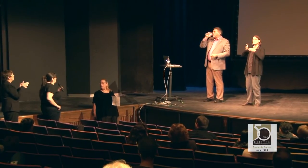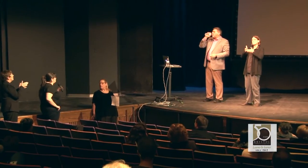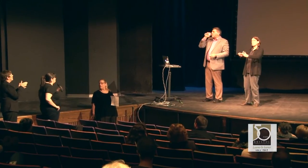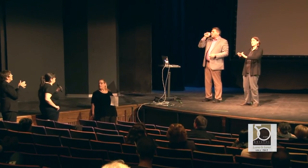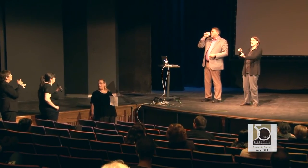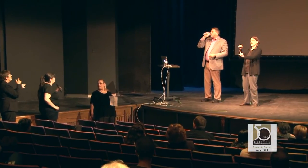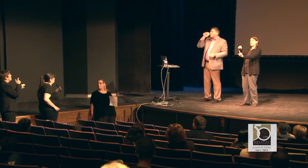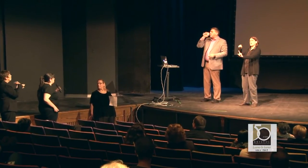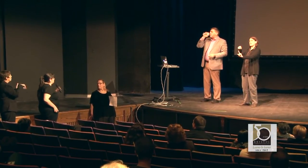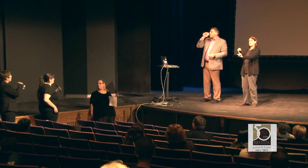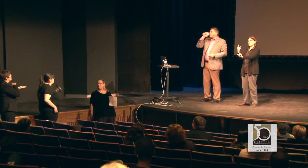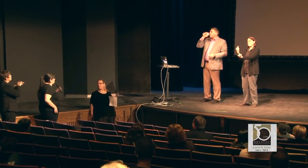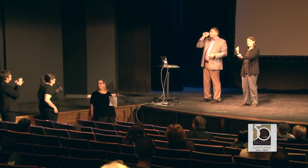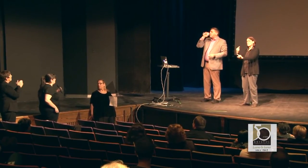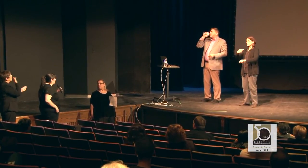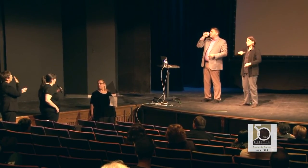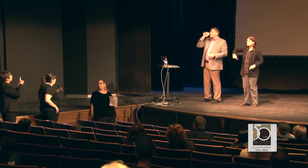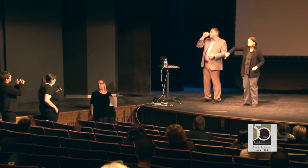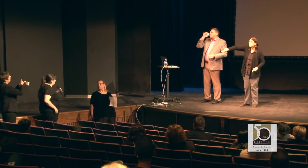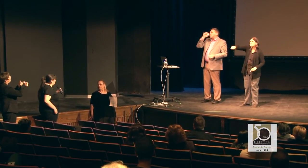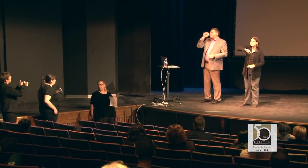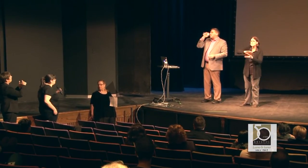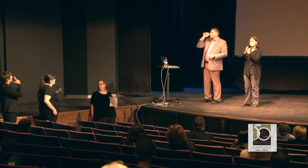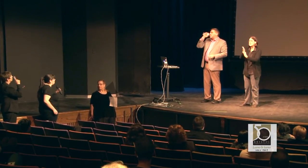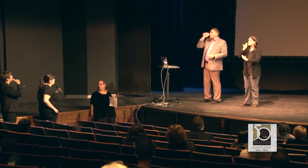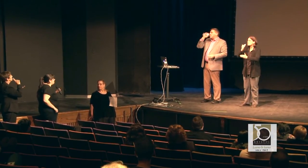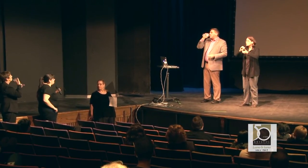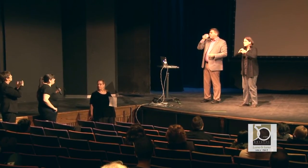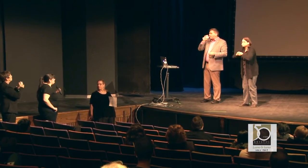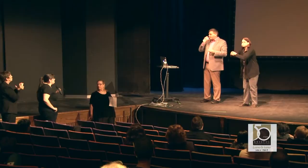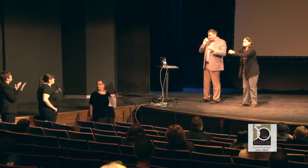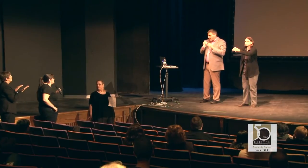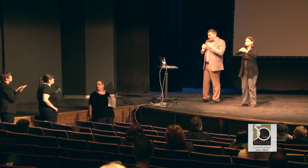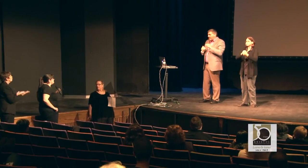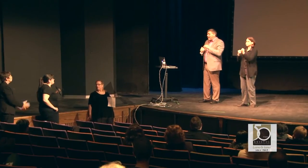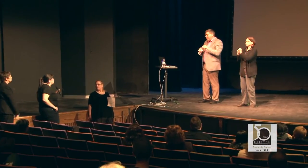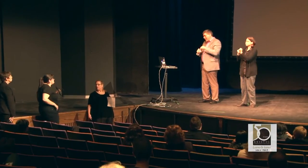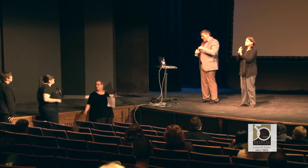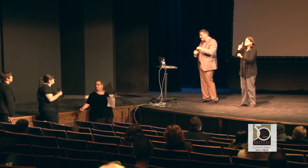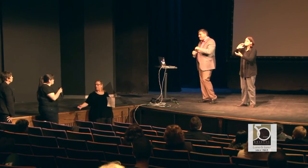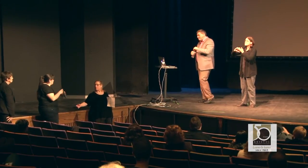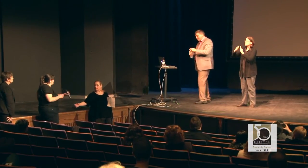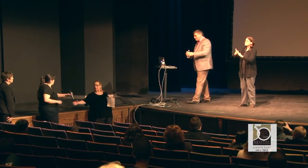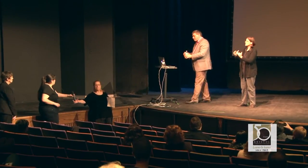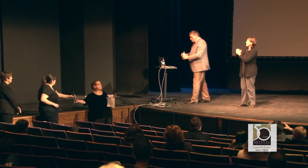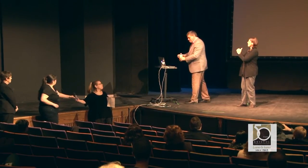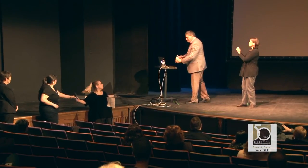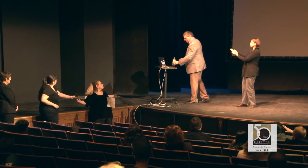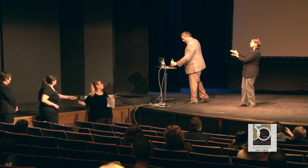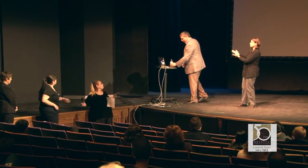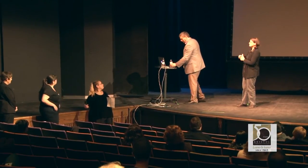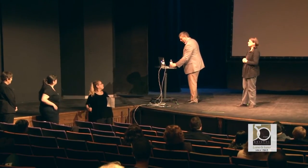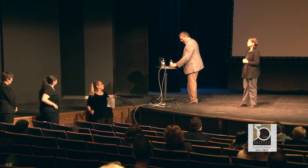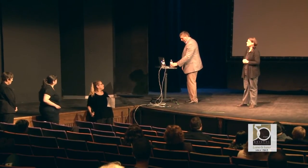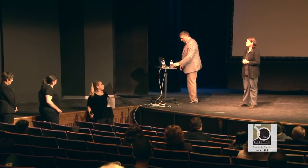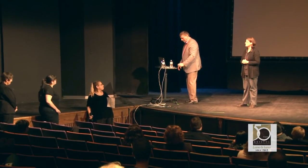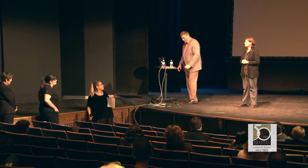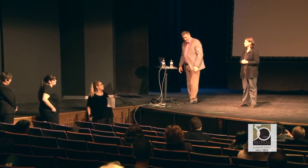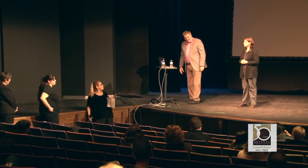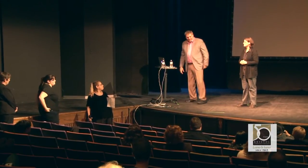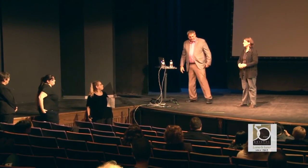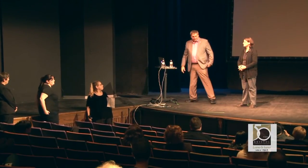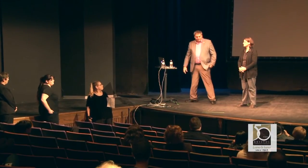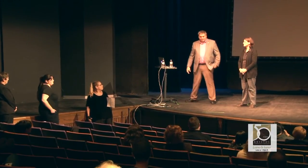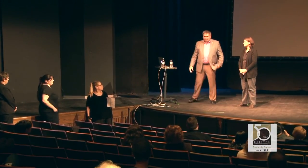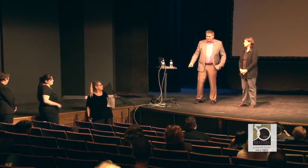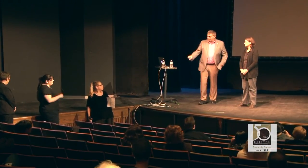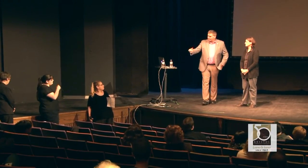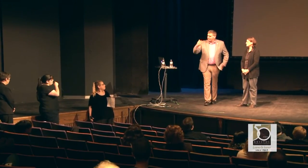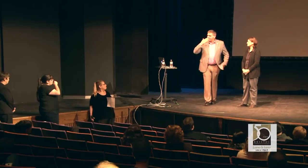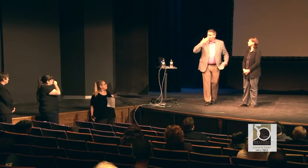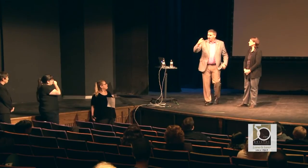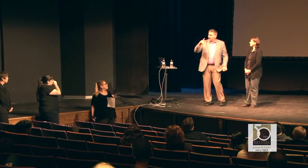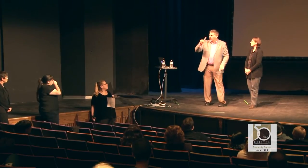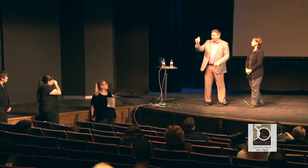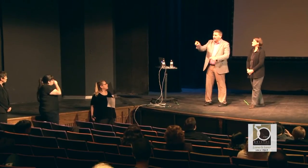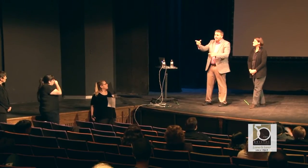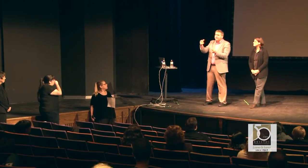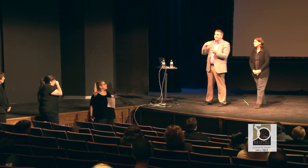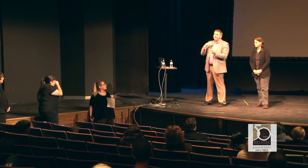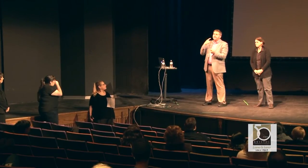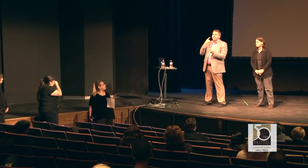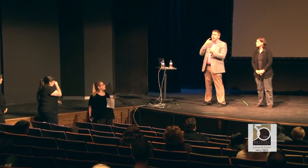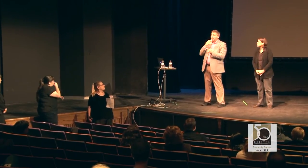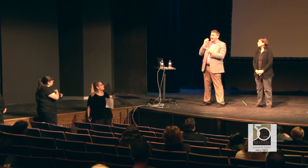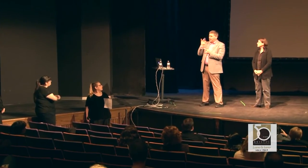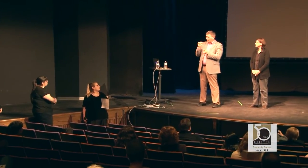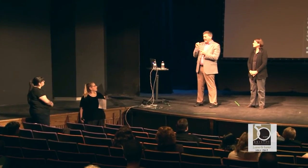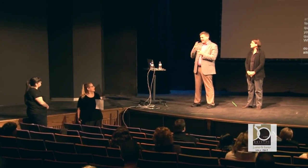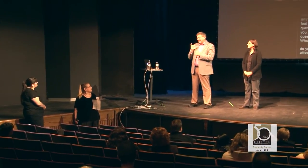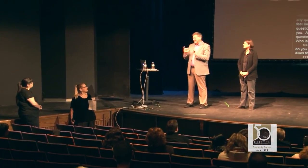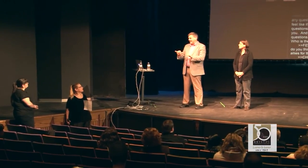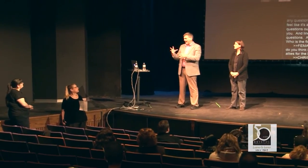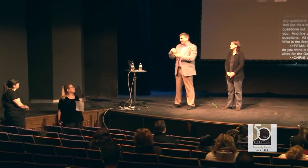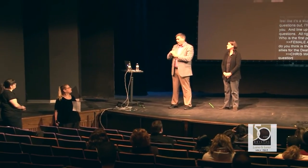allies for the Deaf community? >>CHRIS WAGNER: That's a good